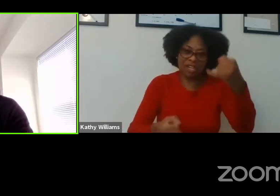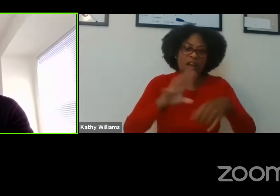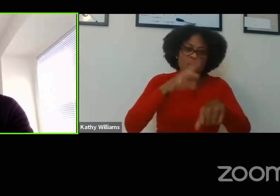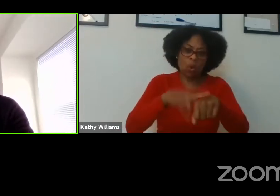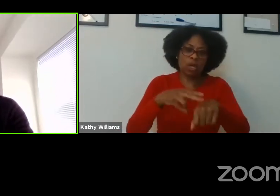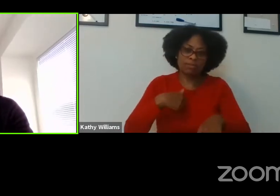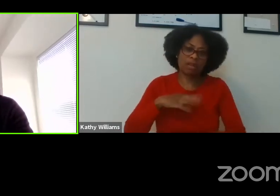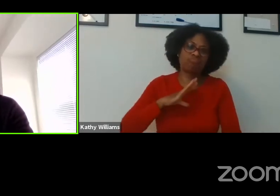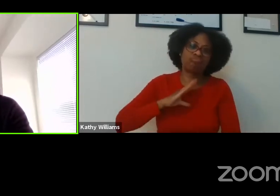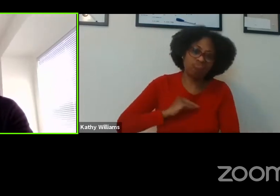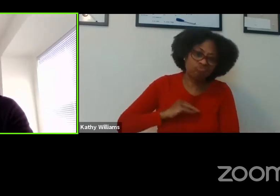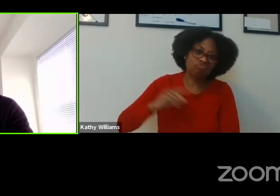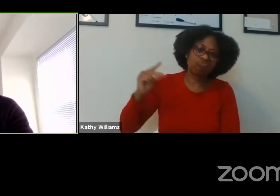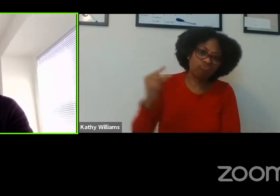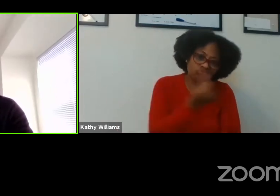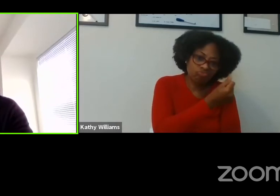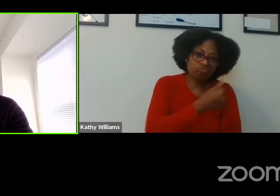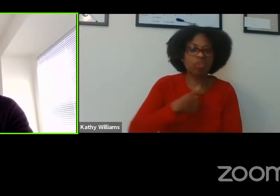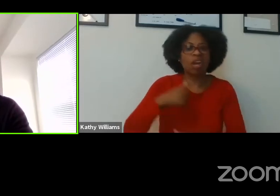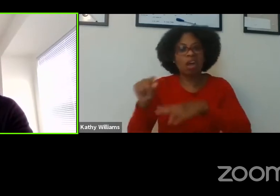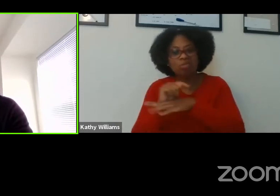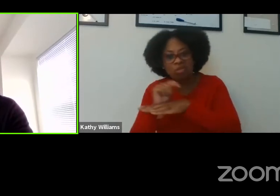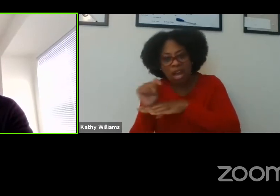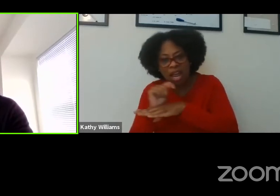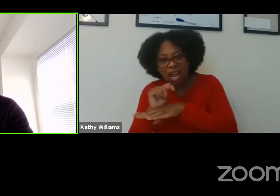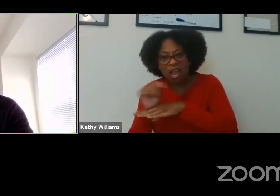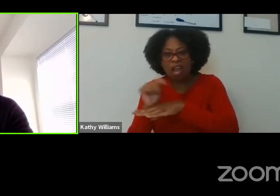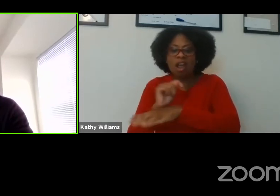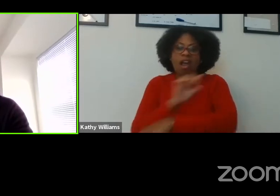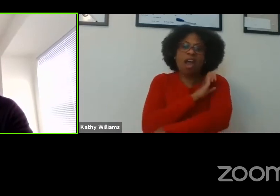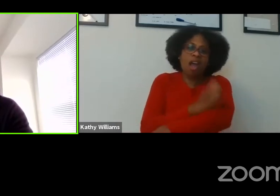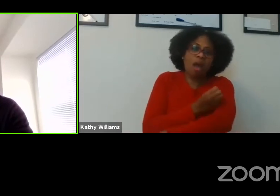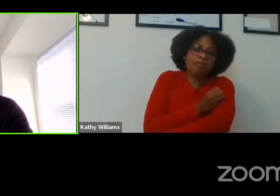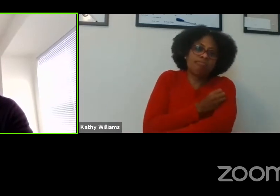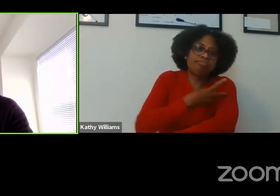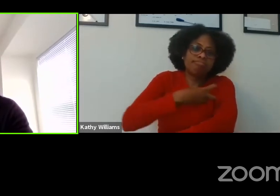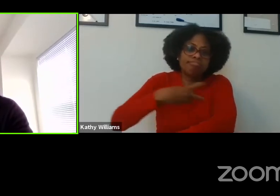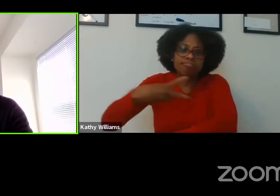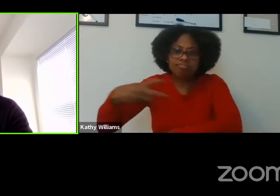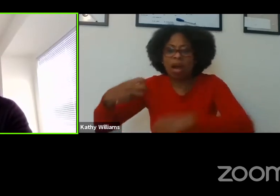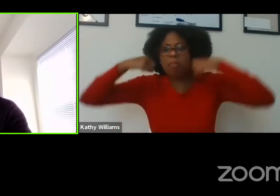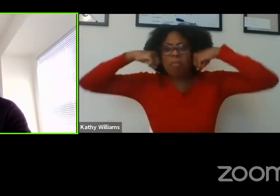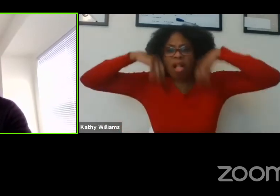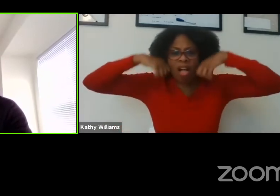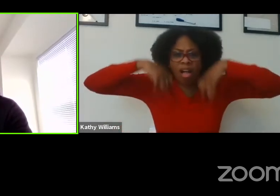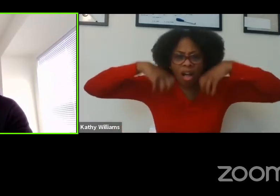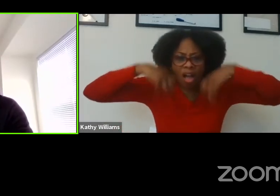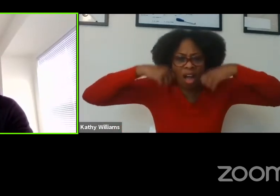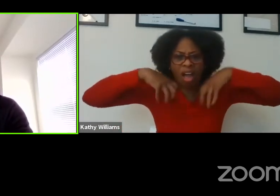done all this training, spent all this energy, put all this effort and all this work into it, all the blood, sweat, tears, running in the heat,